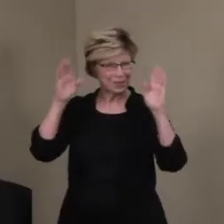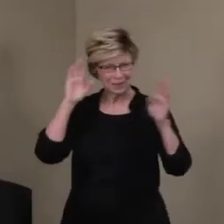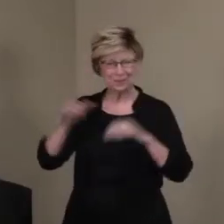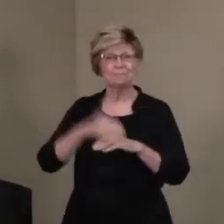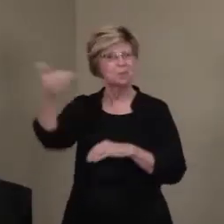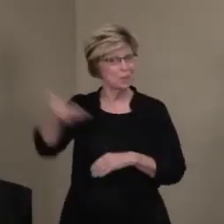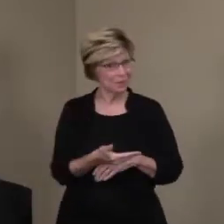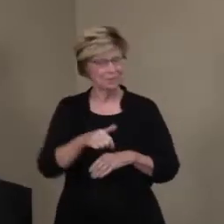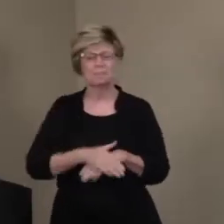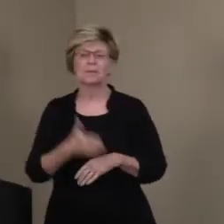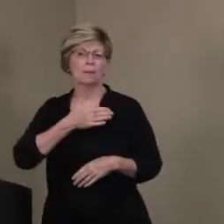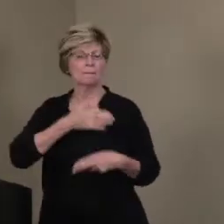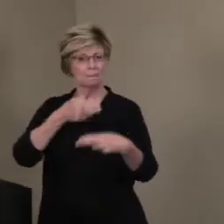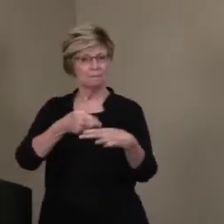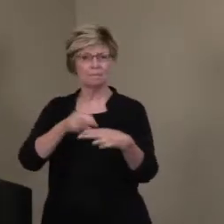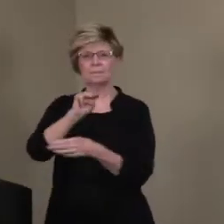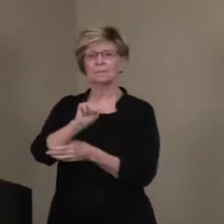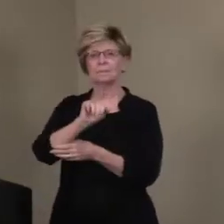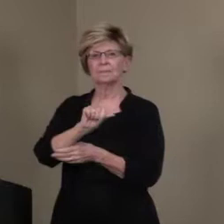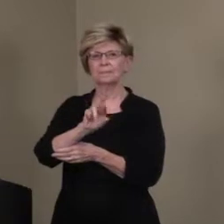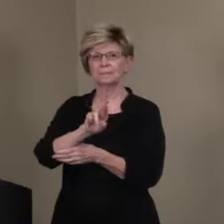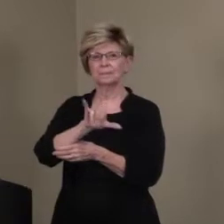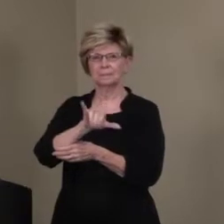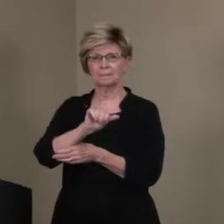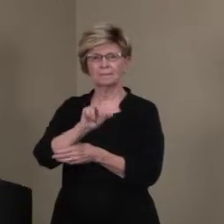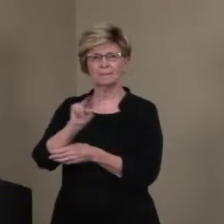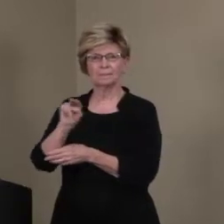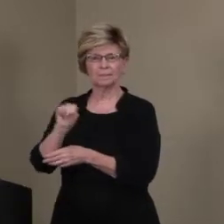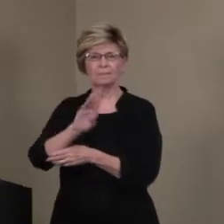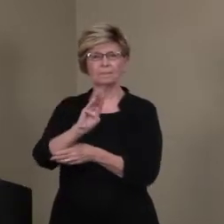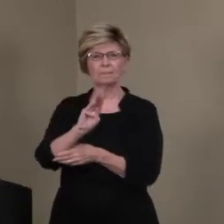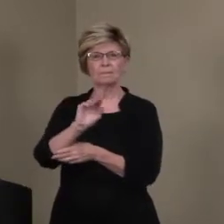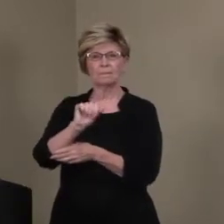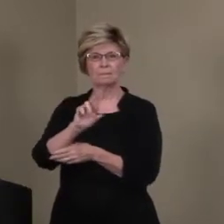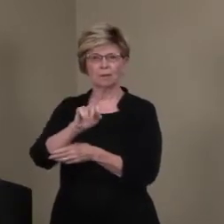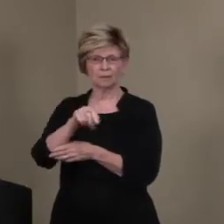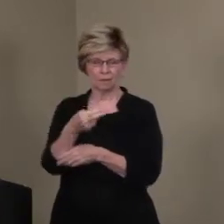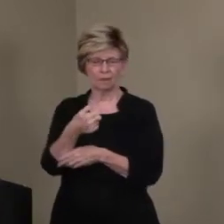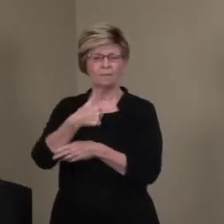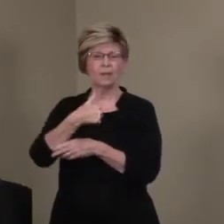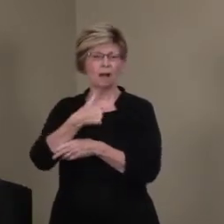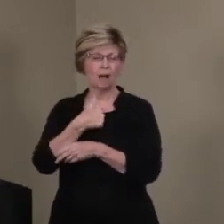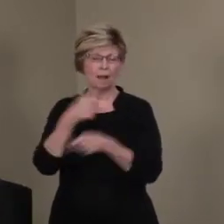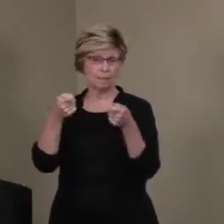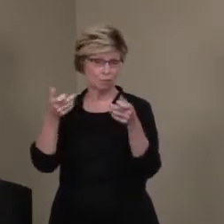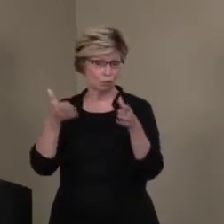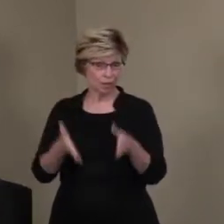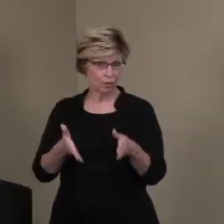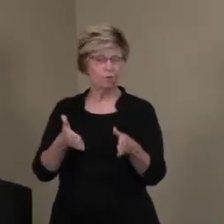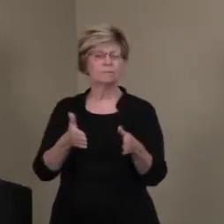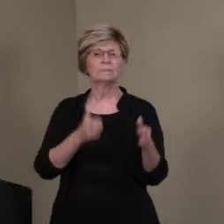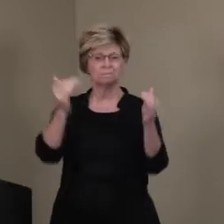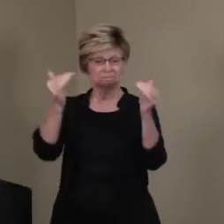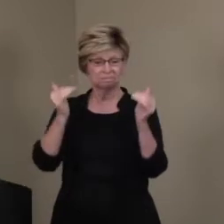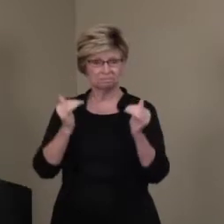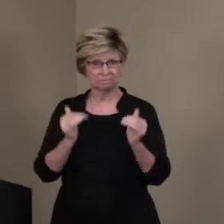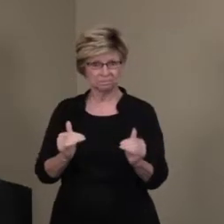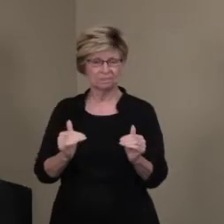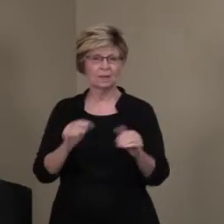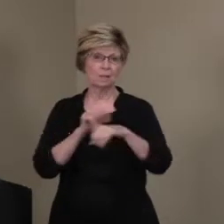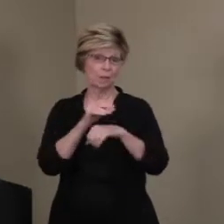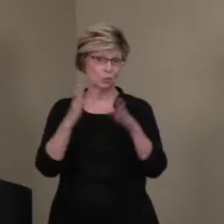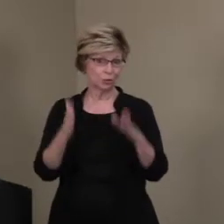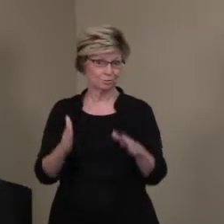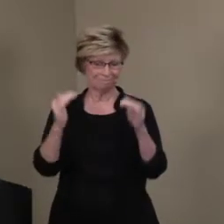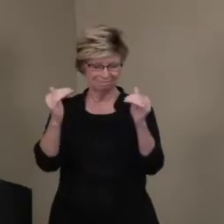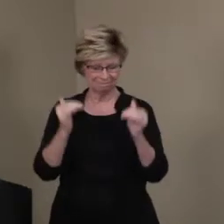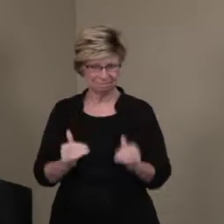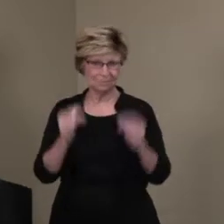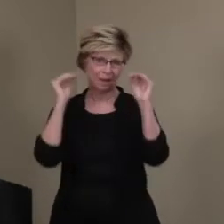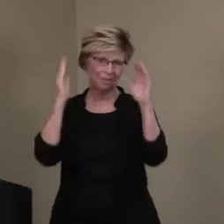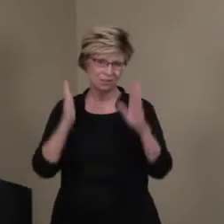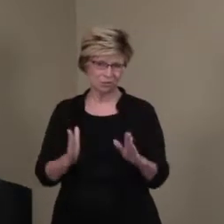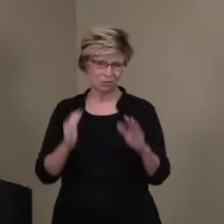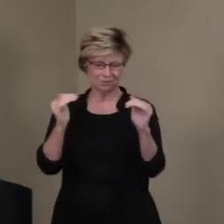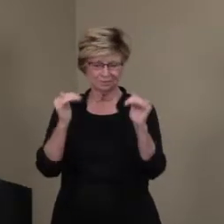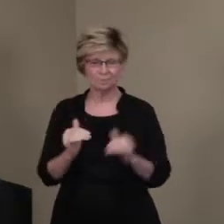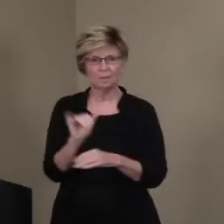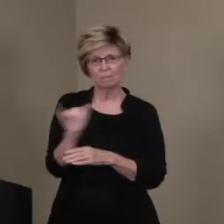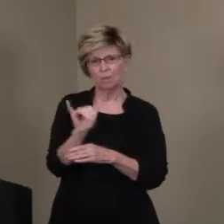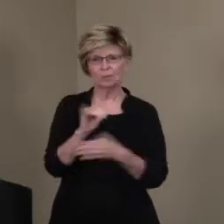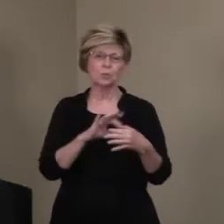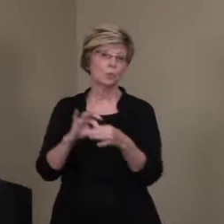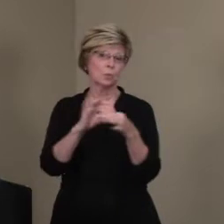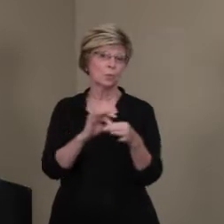Hello everyone. Welcome. My name is Maryanne Barth. I'm an administrator, counselor, teacher,